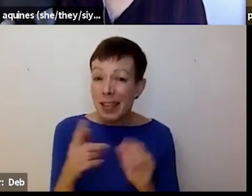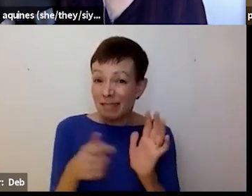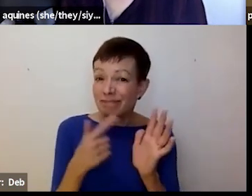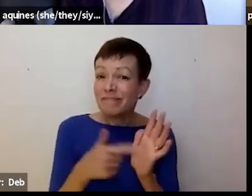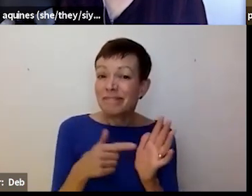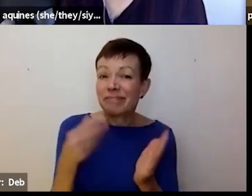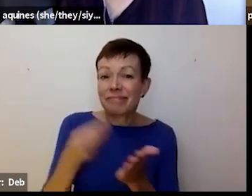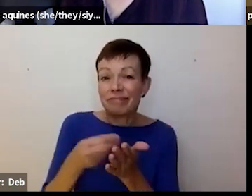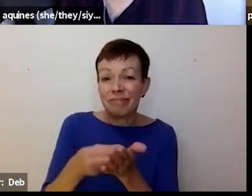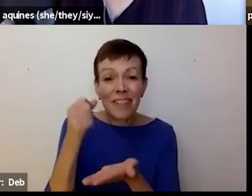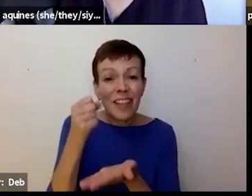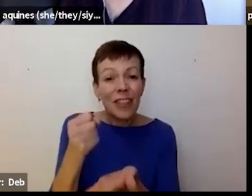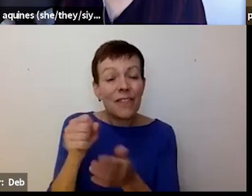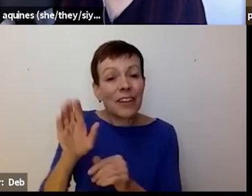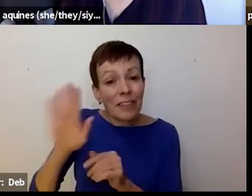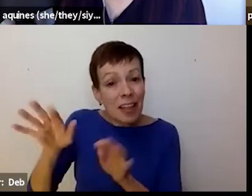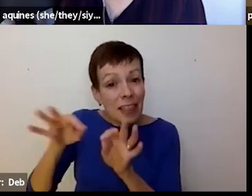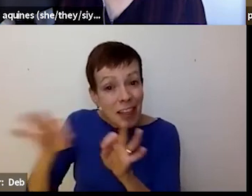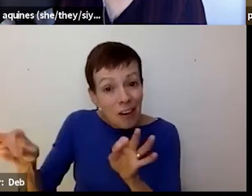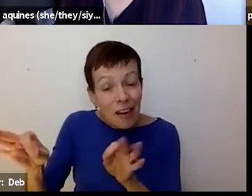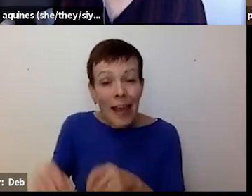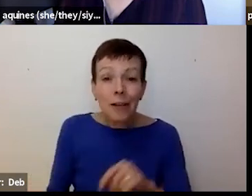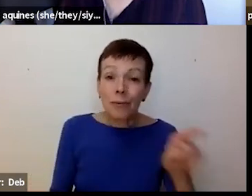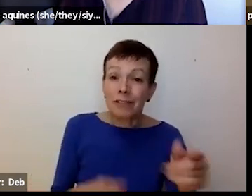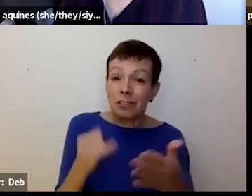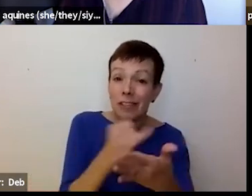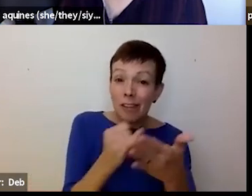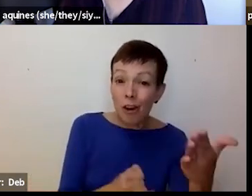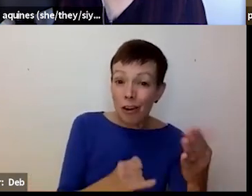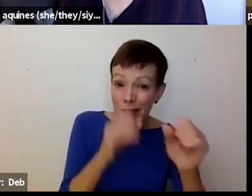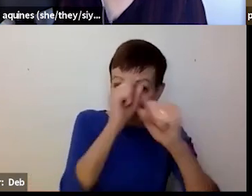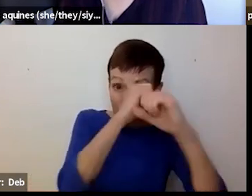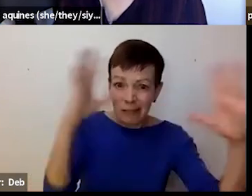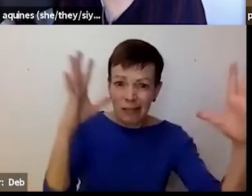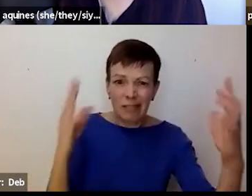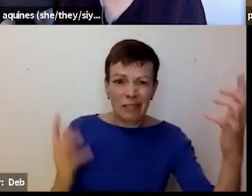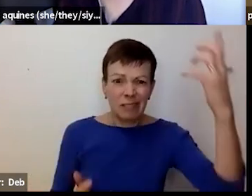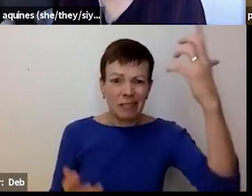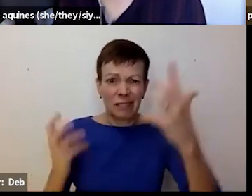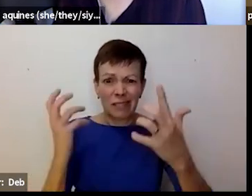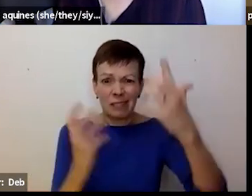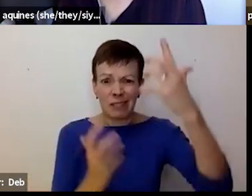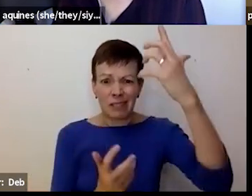those frameworks do not meet in a really creative and productive way. And so, what we did